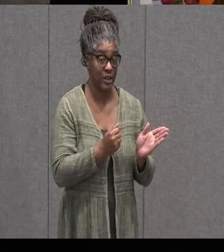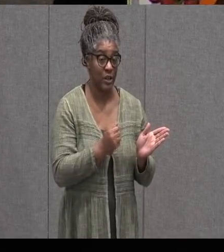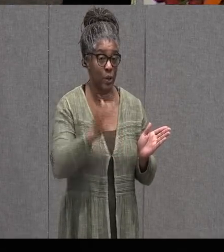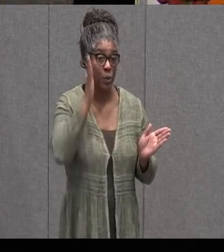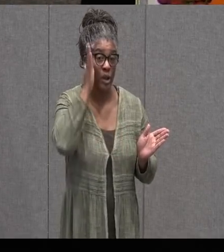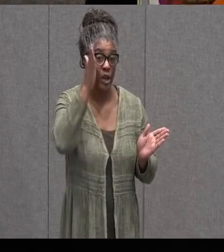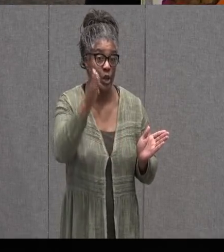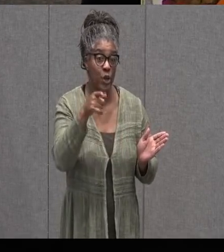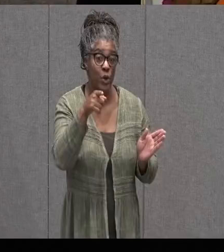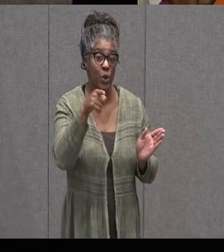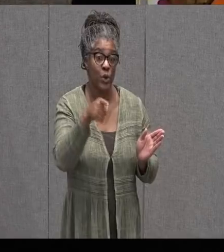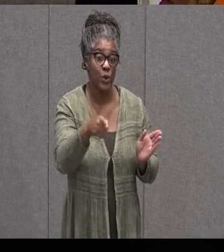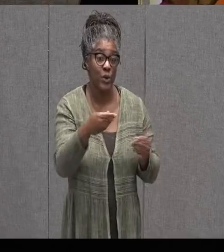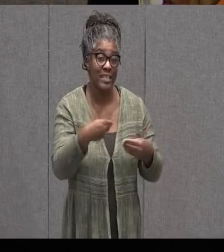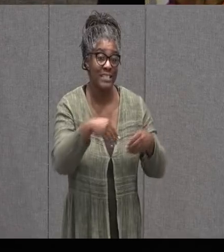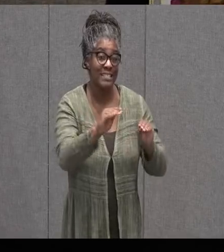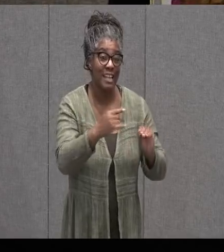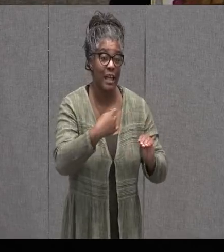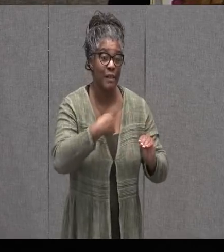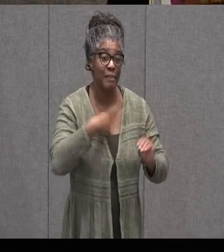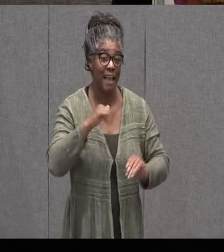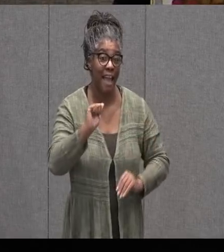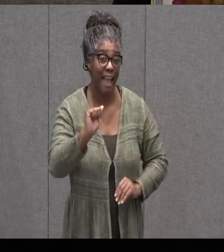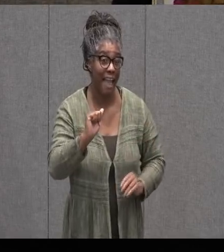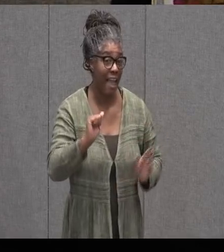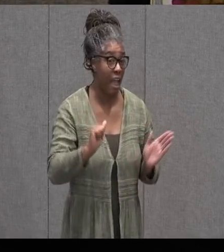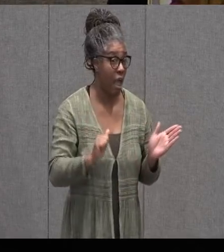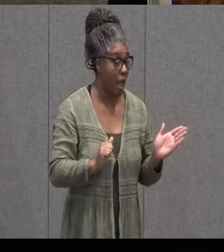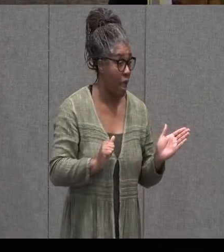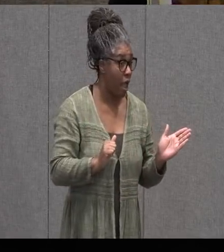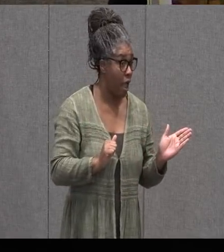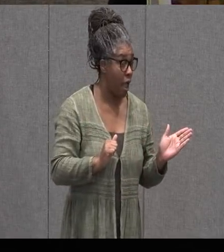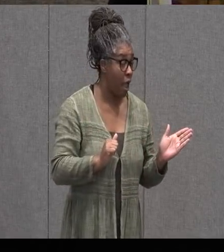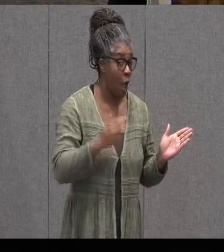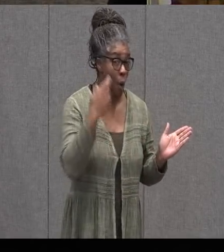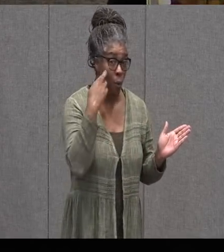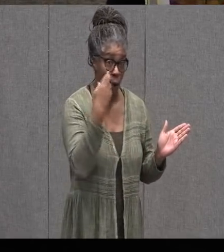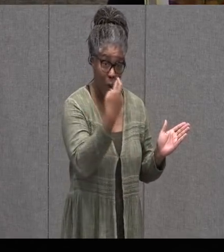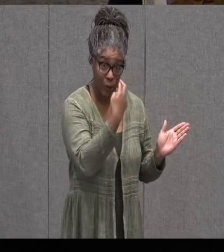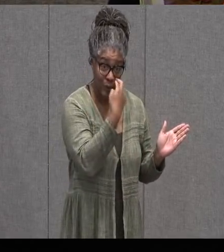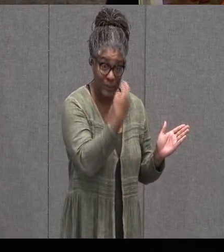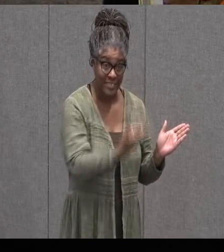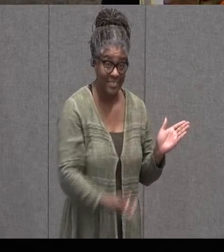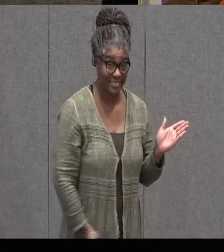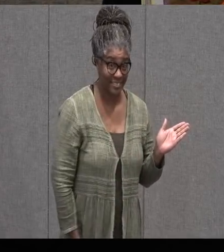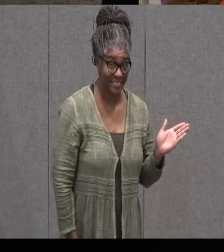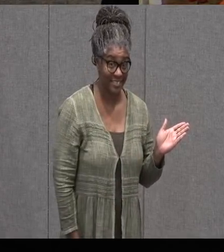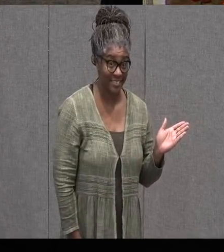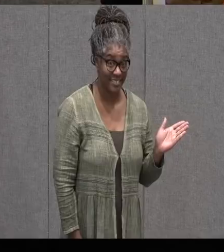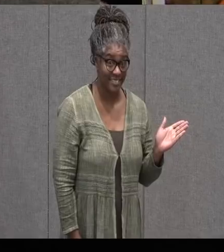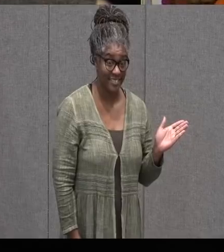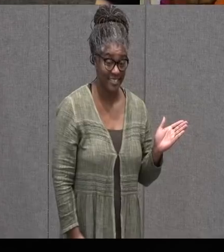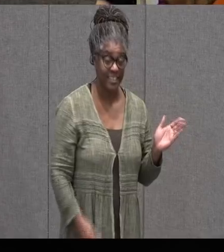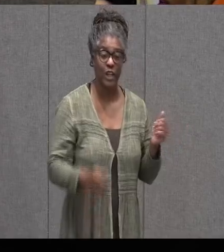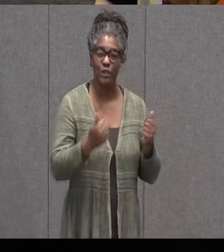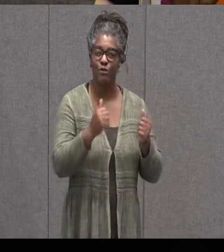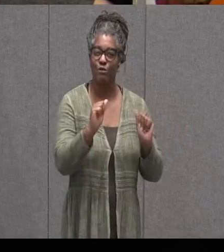Will you sell me a rose? Try that one more time with me.